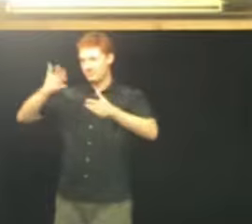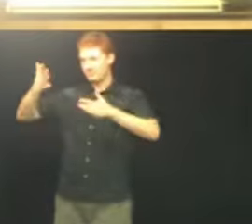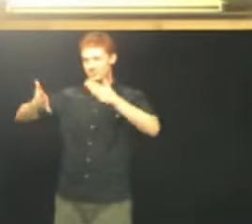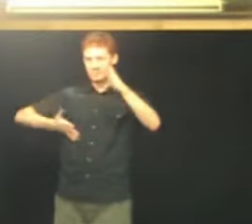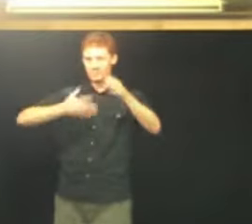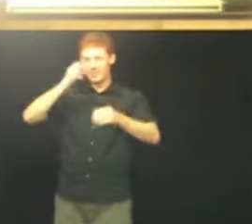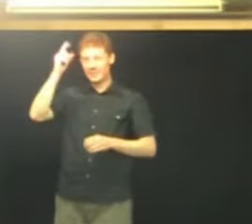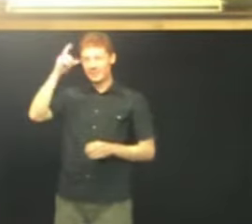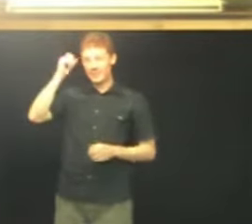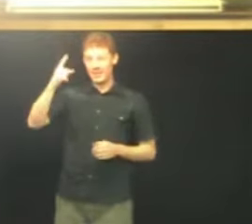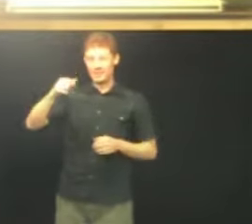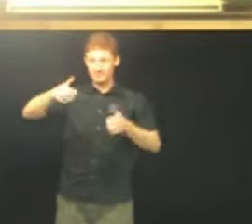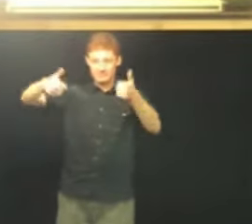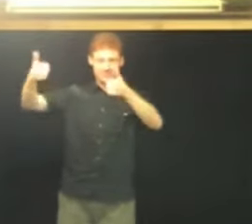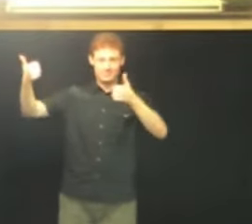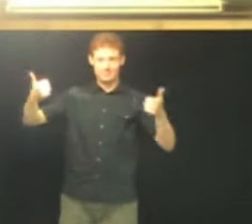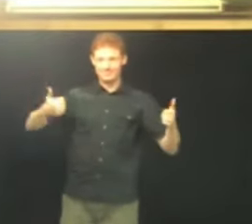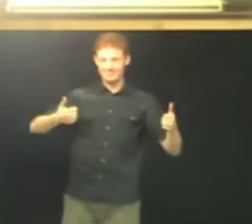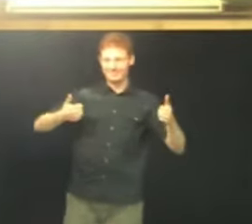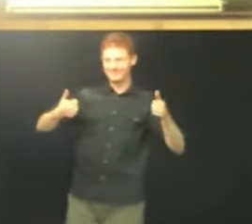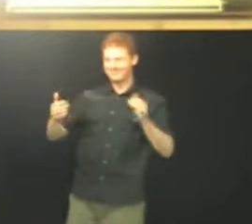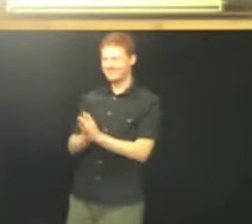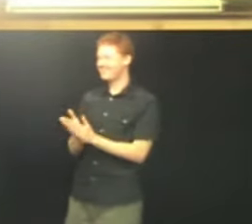Can you understand what I’m signing?